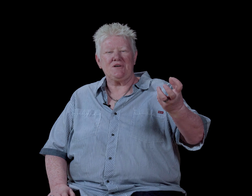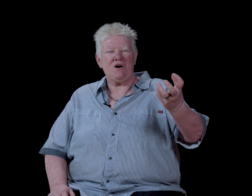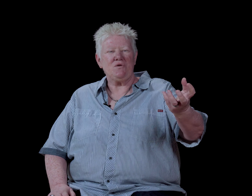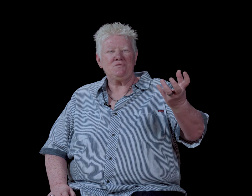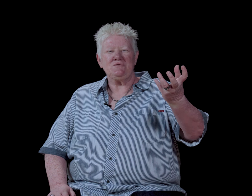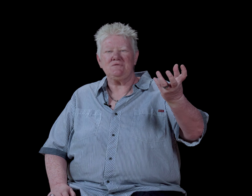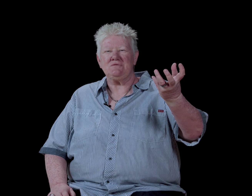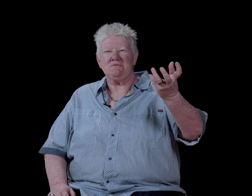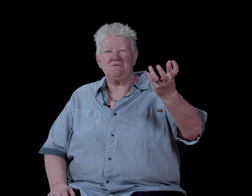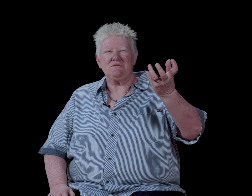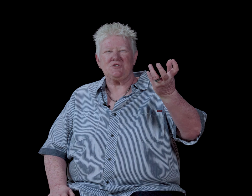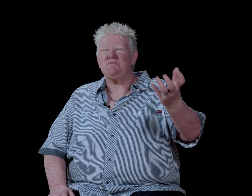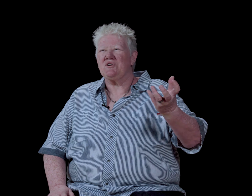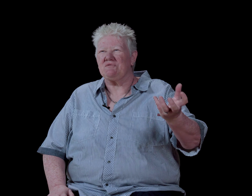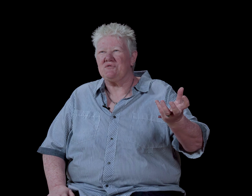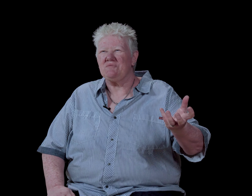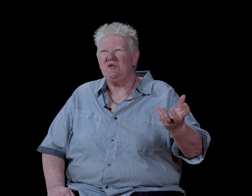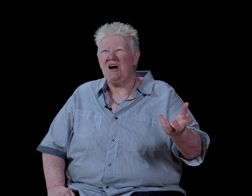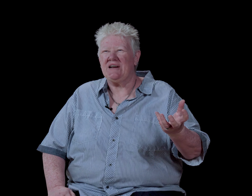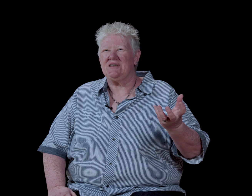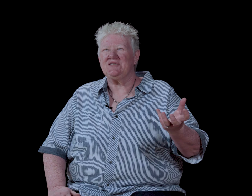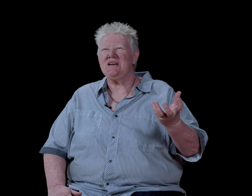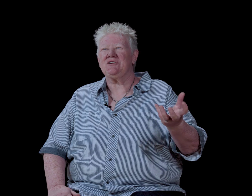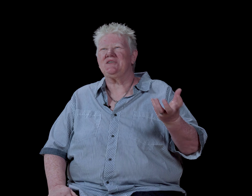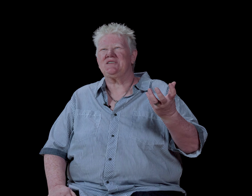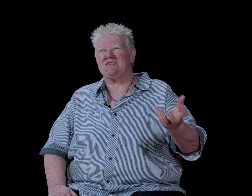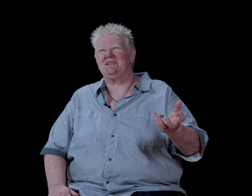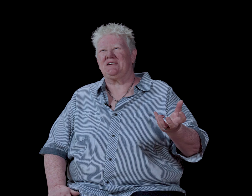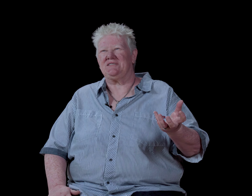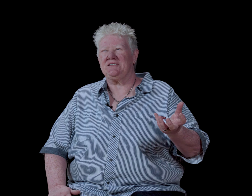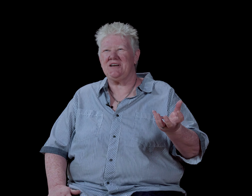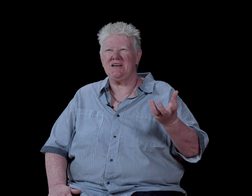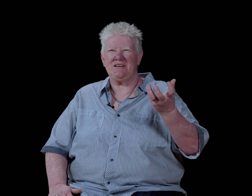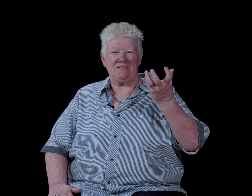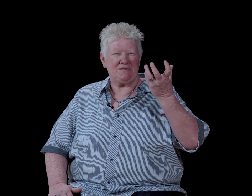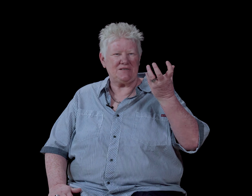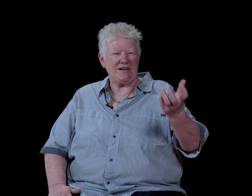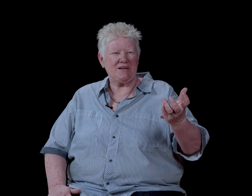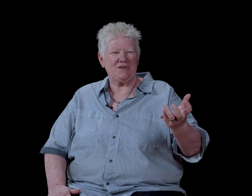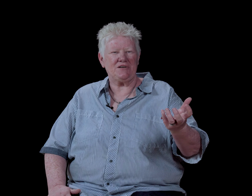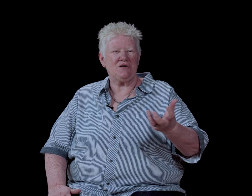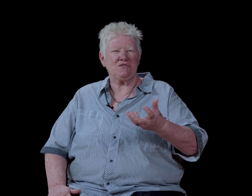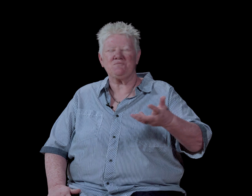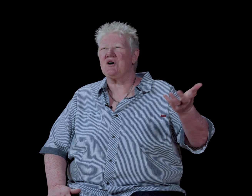their own sport for the blind that they could excel in. They they could go as far